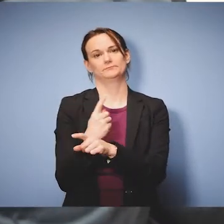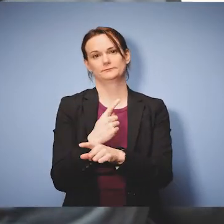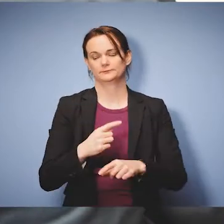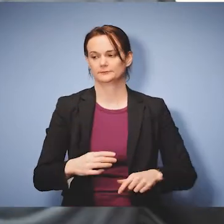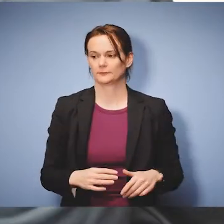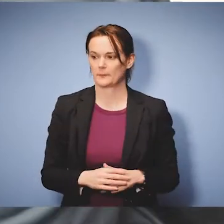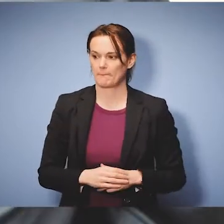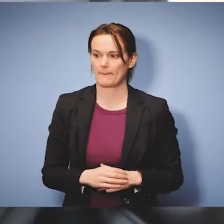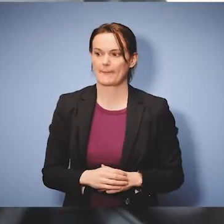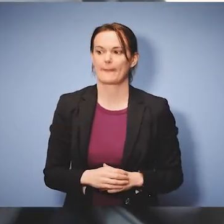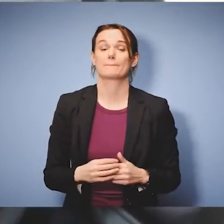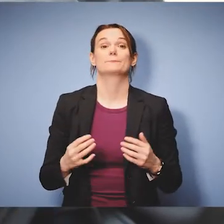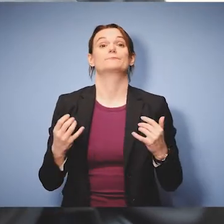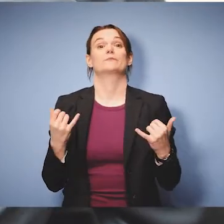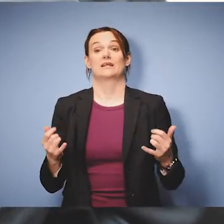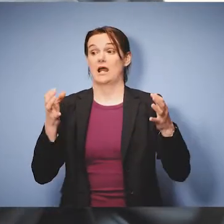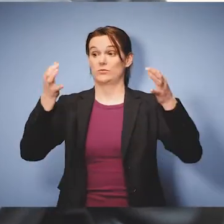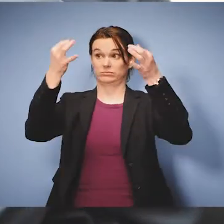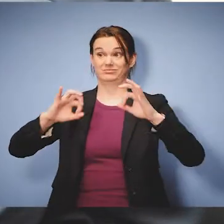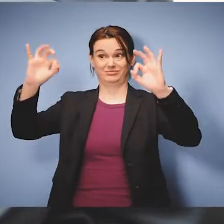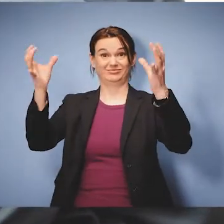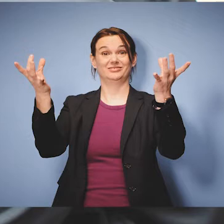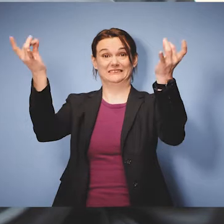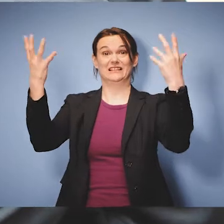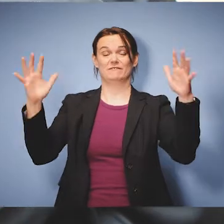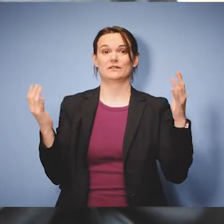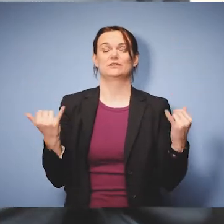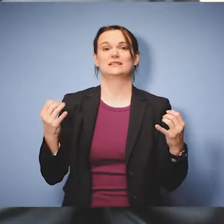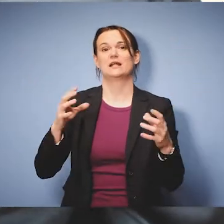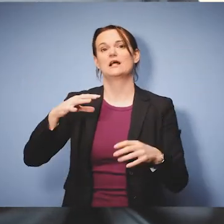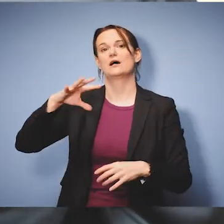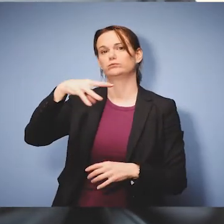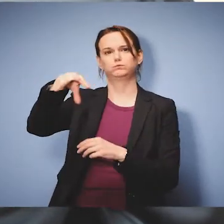we're gonna hook up, finish hooking up the spray hose. So most spray hoses have a weight